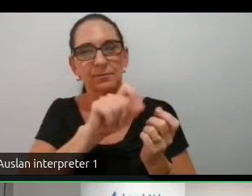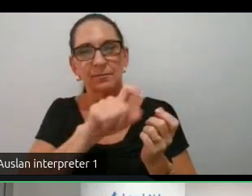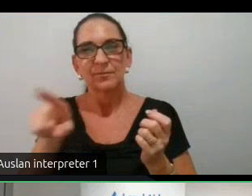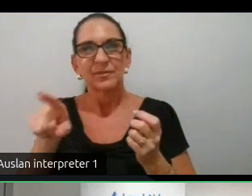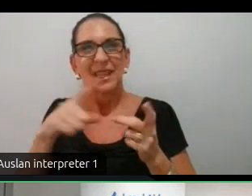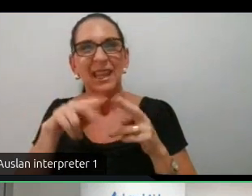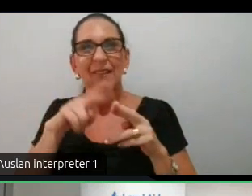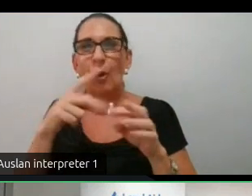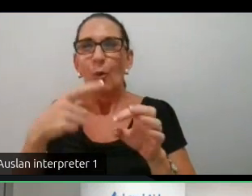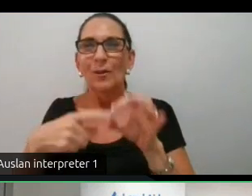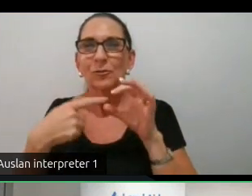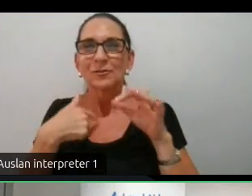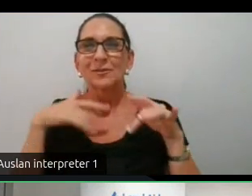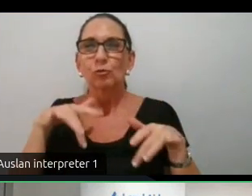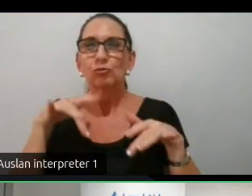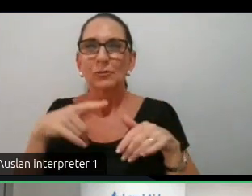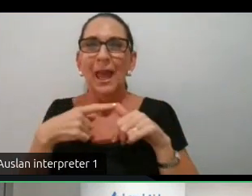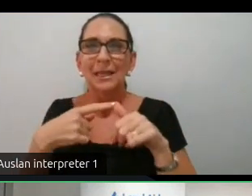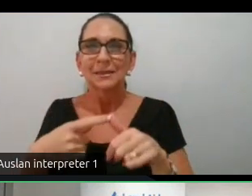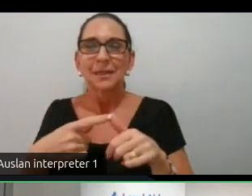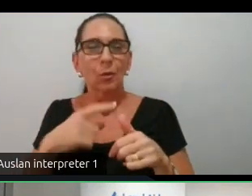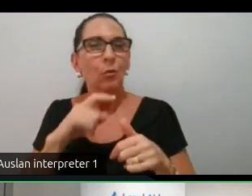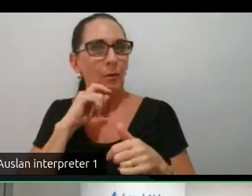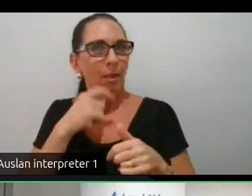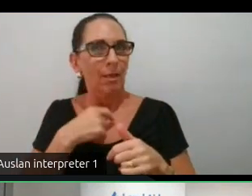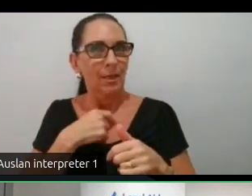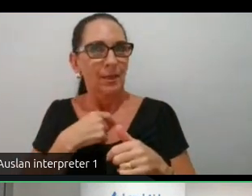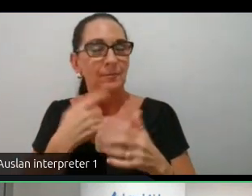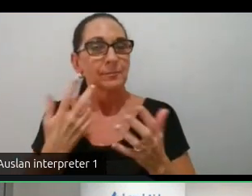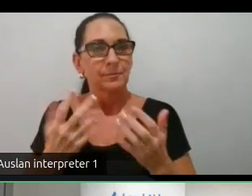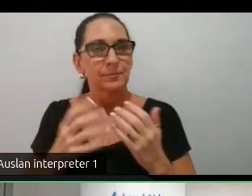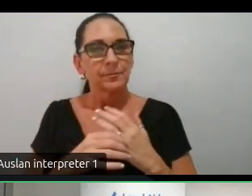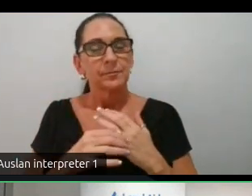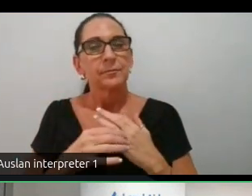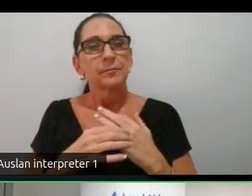individual questions that we haven't answered um through the webinar. Look out for an email with a